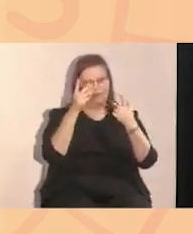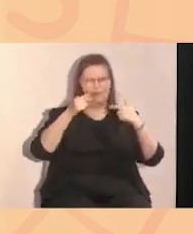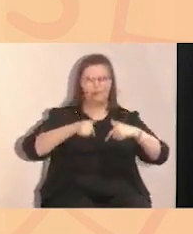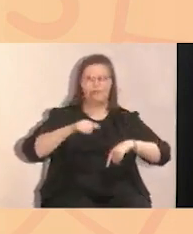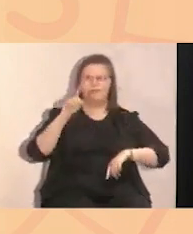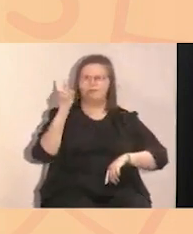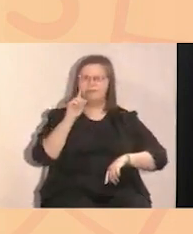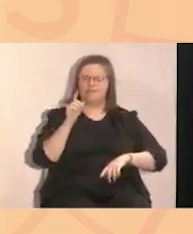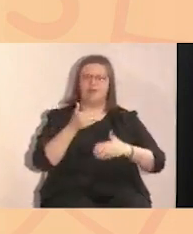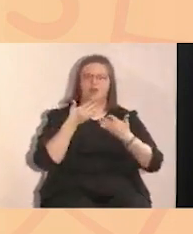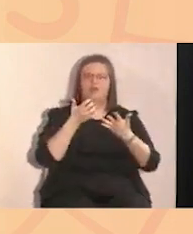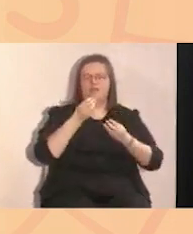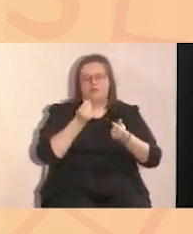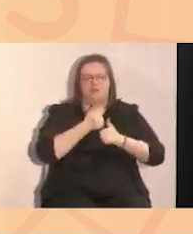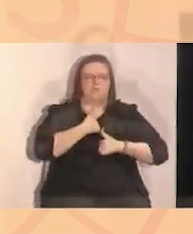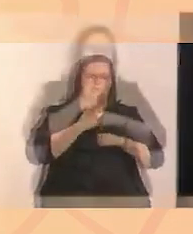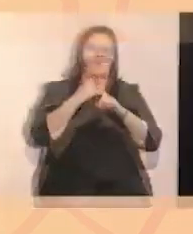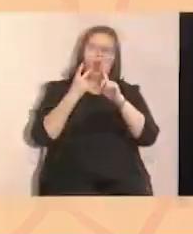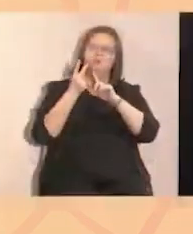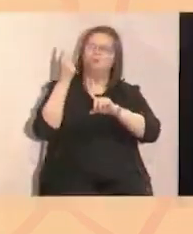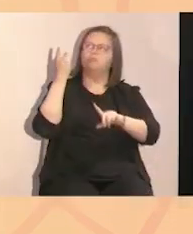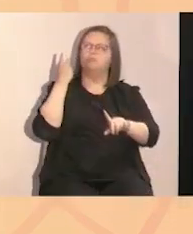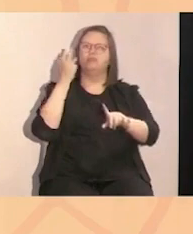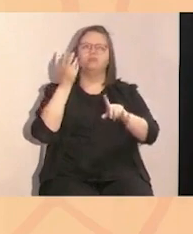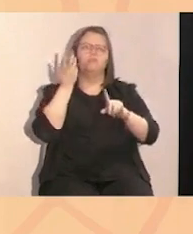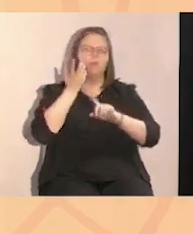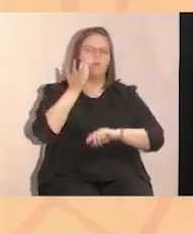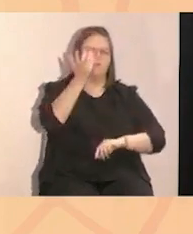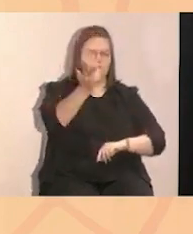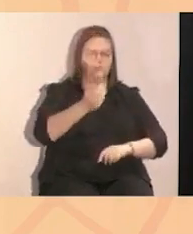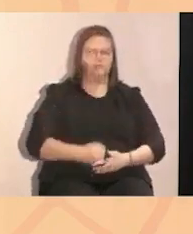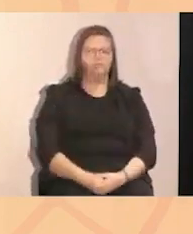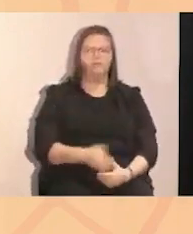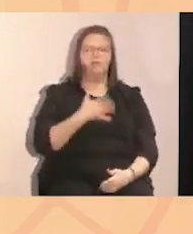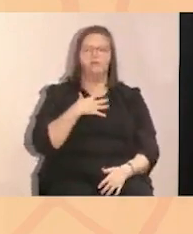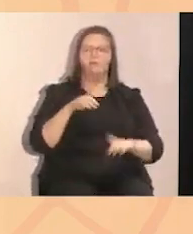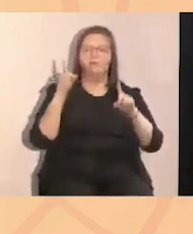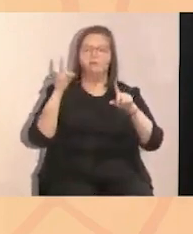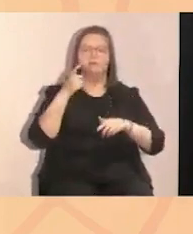some of my reflections on the future. I'd like to start by acknowledging where we are this